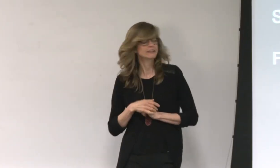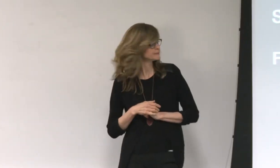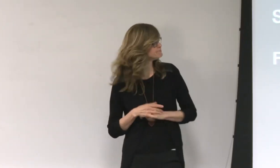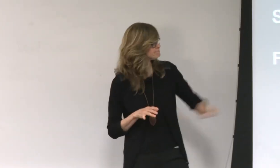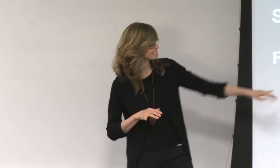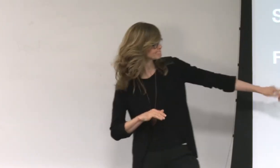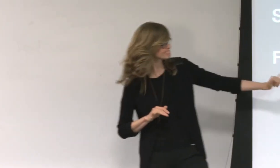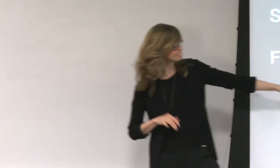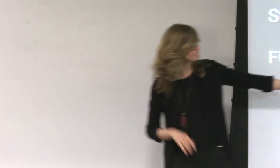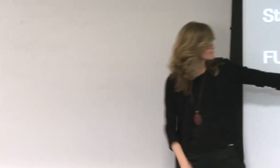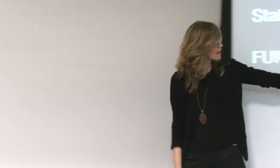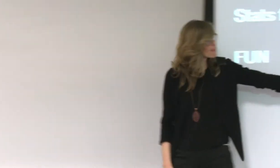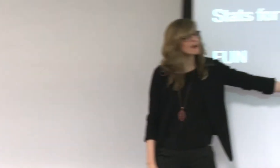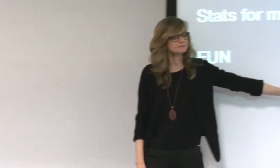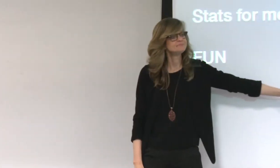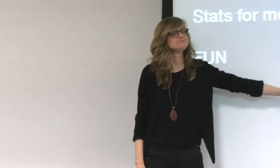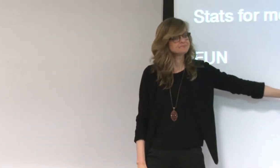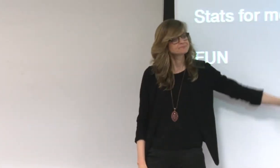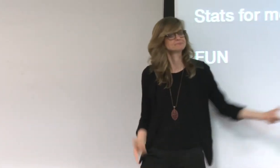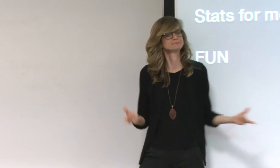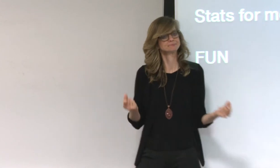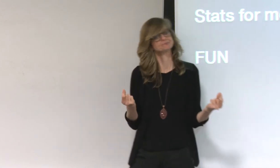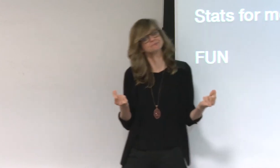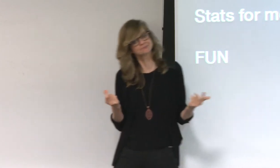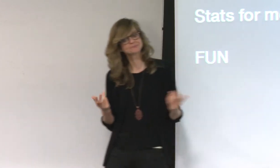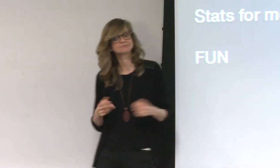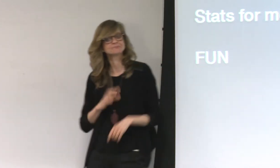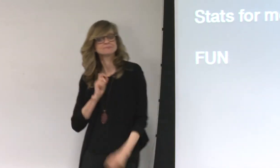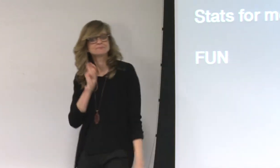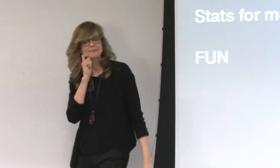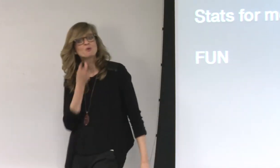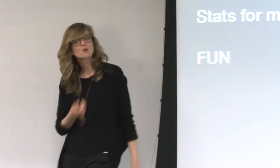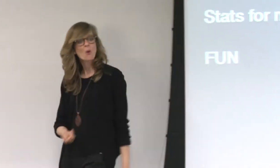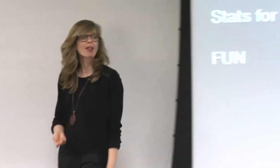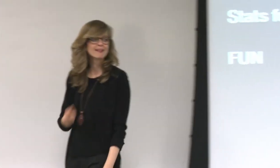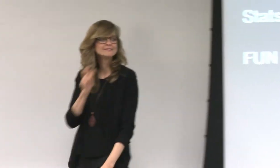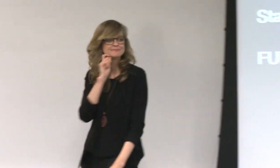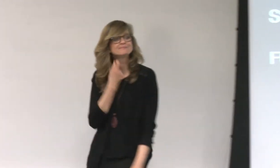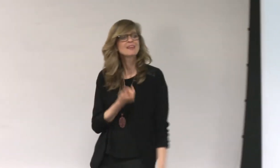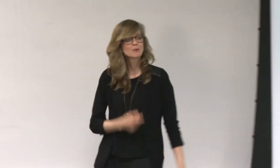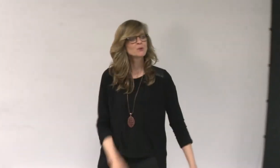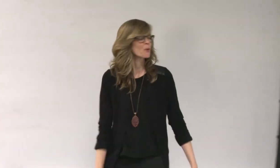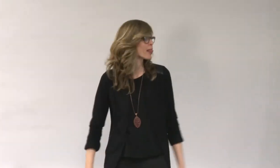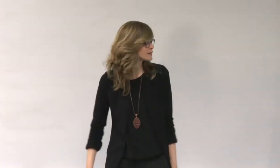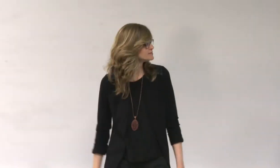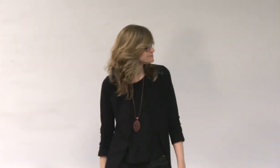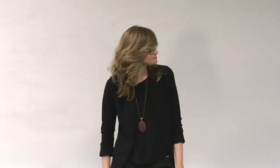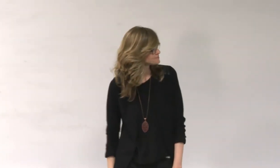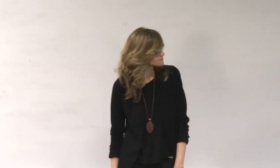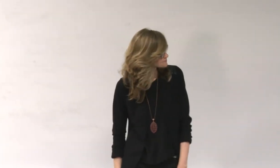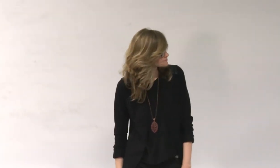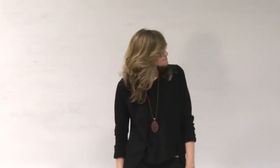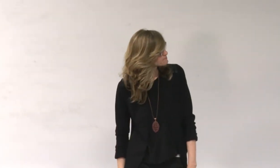IS CALLED FUNCTIONAL DATA ANALYSIS, AND THAT'S WHAT THOSE MULTIPLE PLOT POINTS LOOK LIKE ON ONE GRAPH.